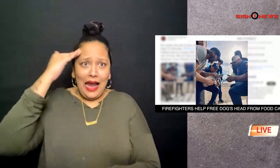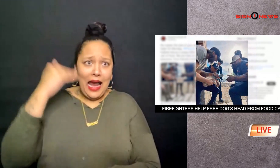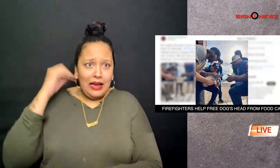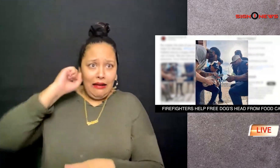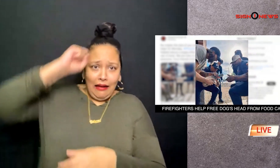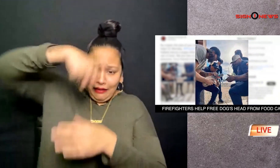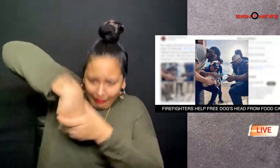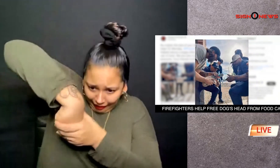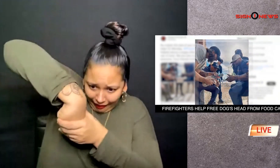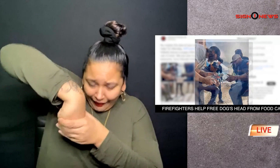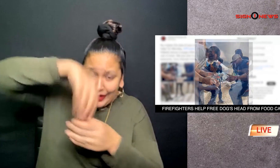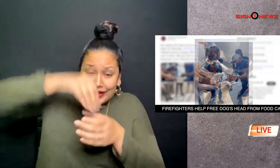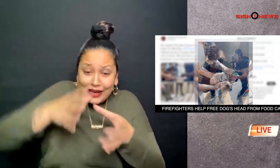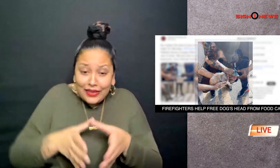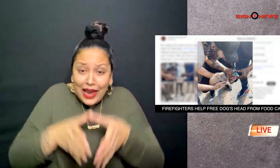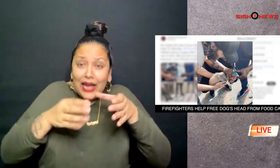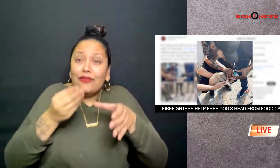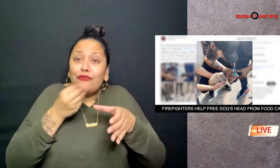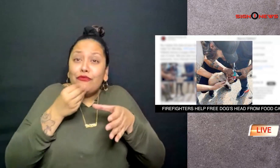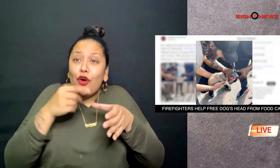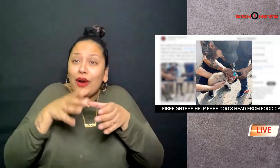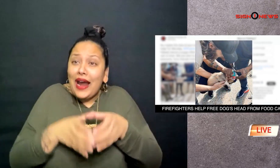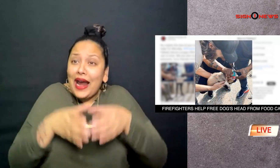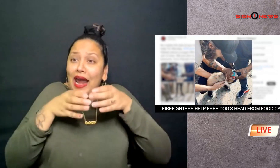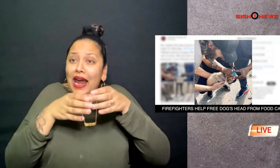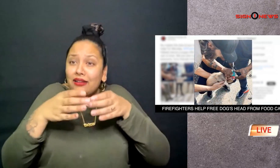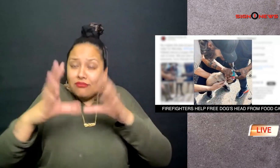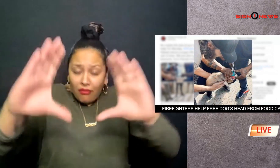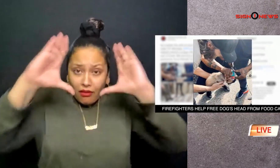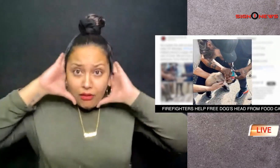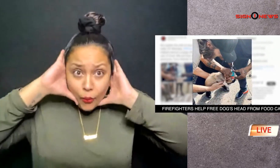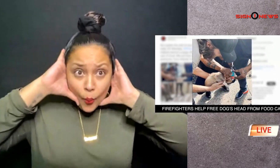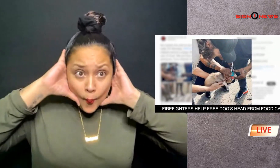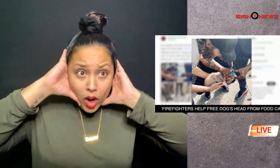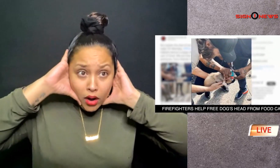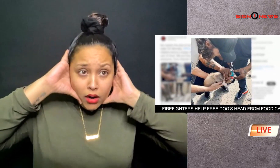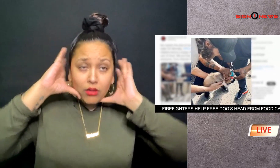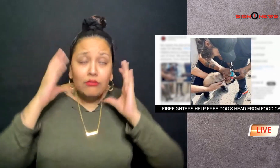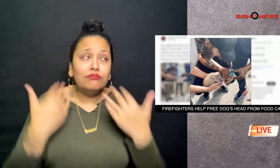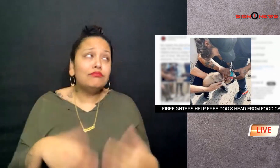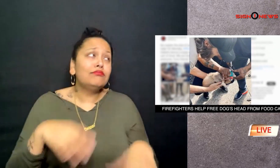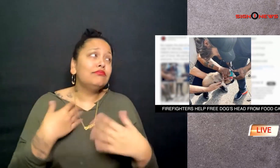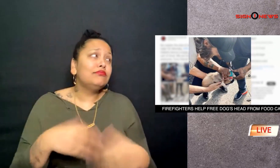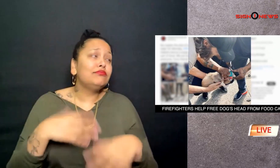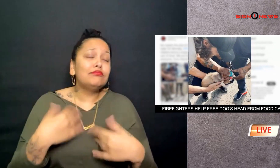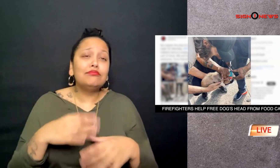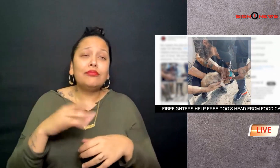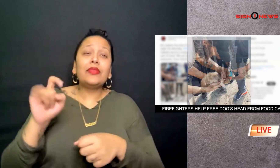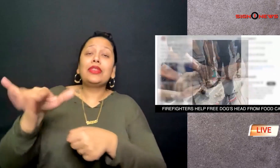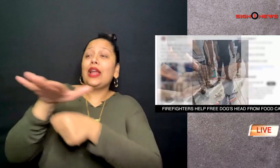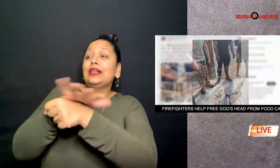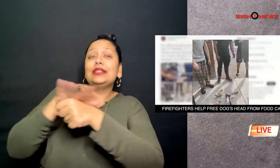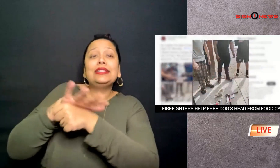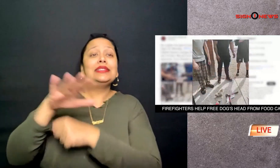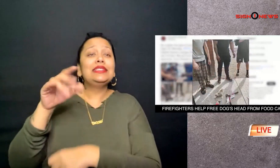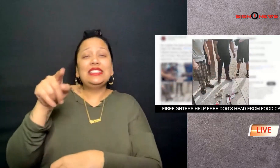the department tweeted about helping a dog who got his head stuck in a can of food station